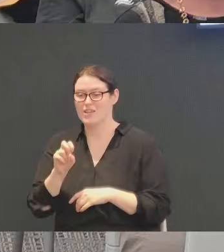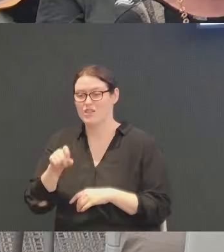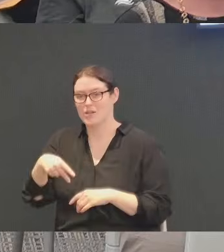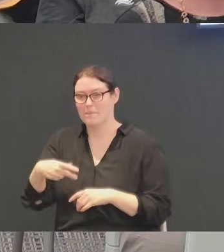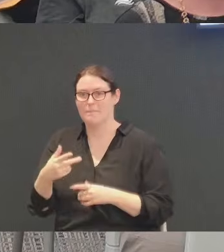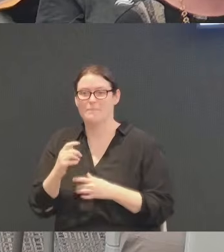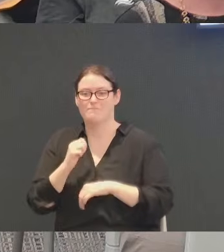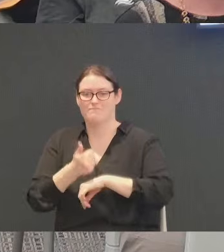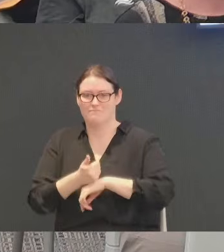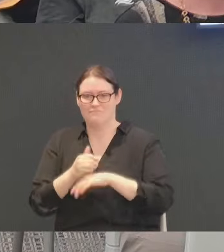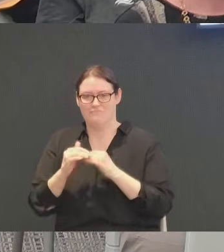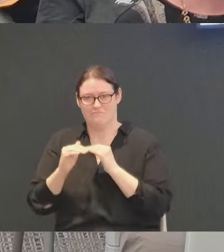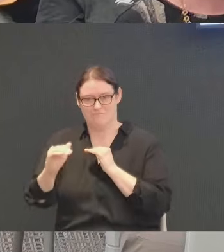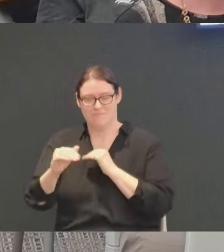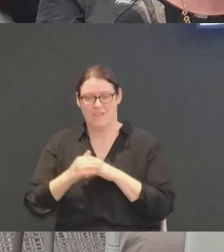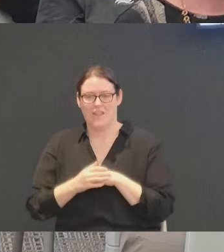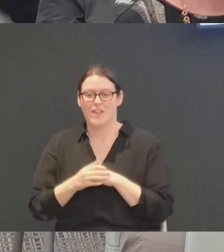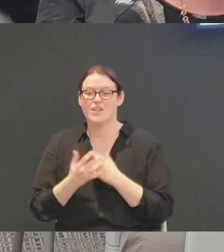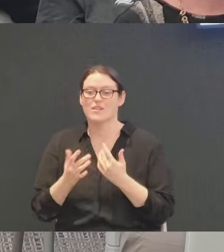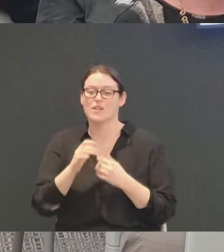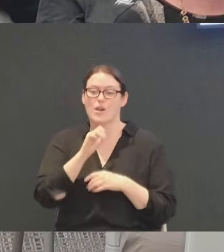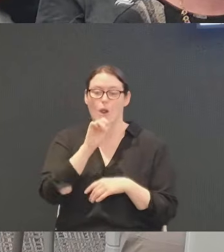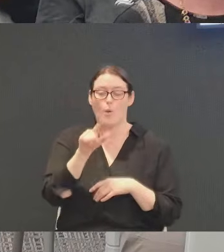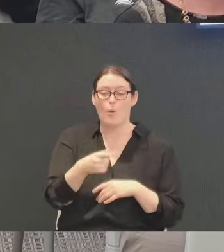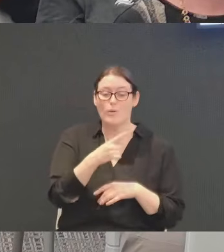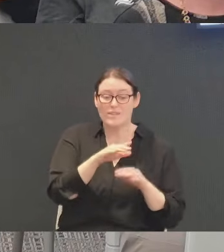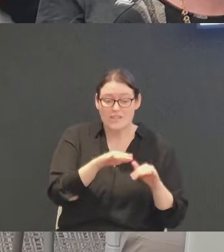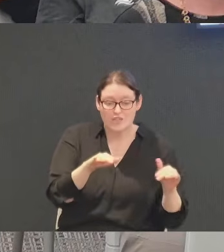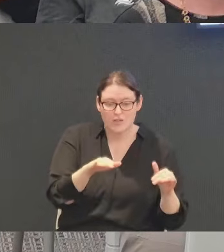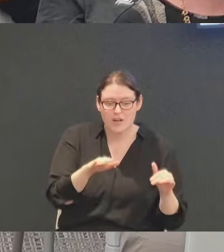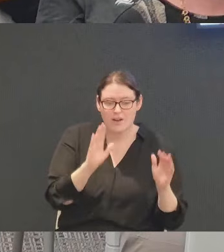to be supports to not only the children placed in their home, but the parents and families that JFS